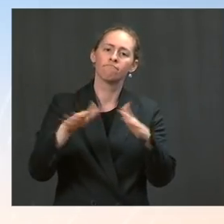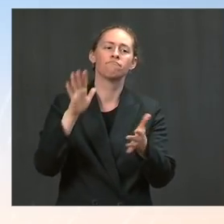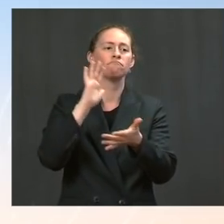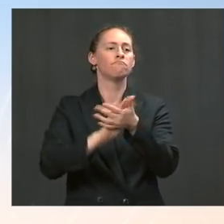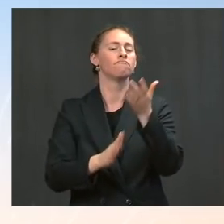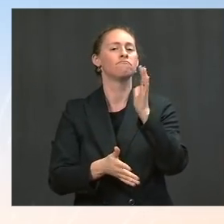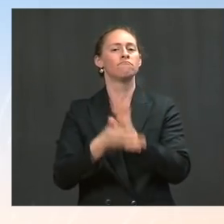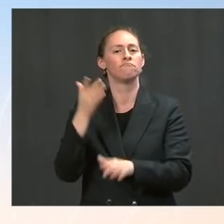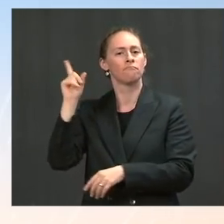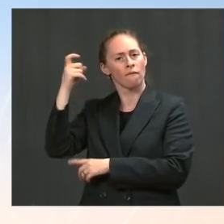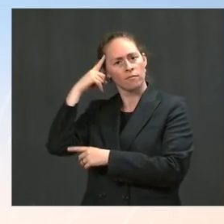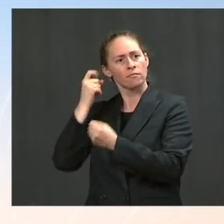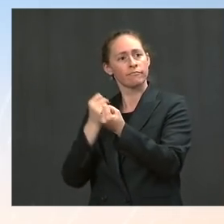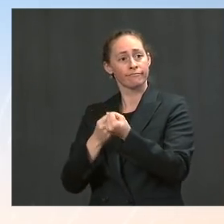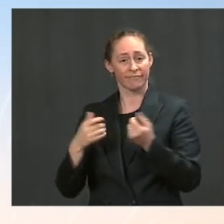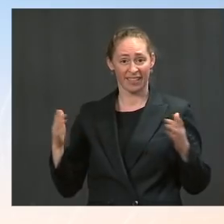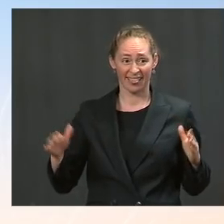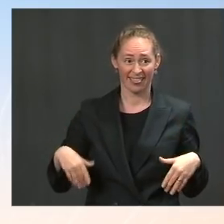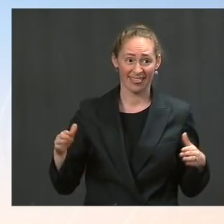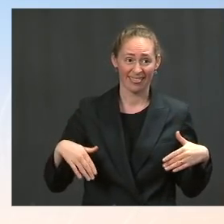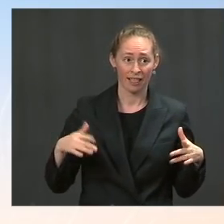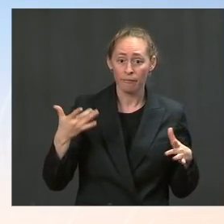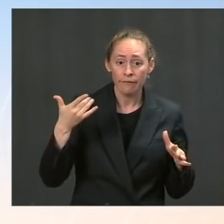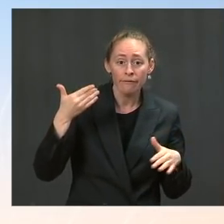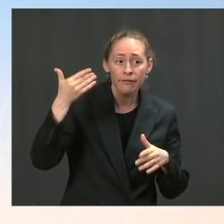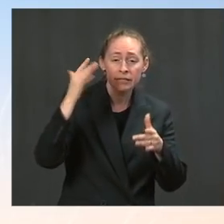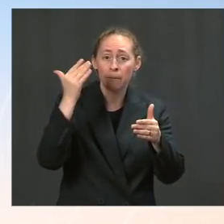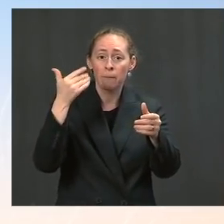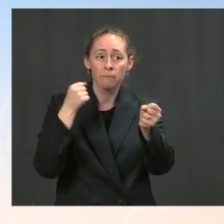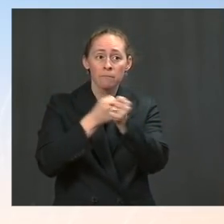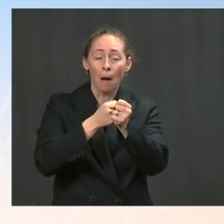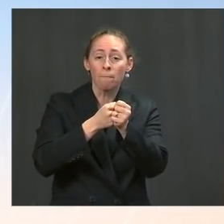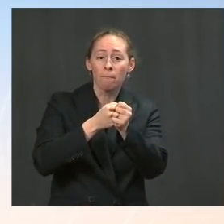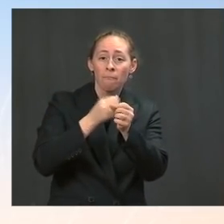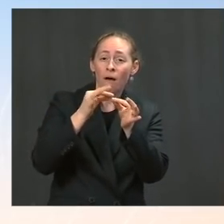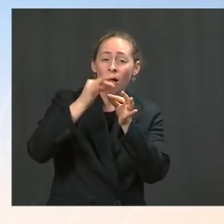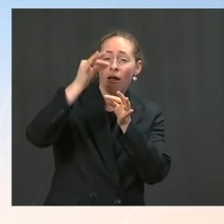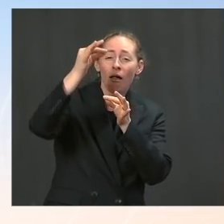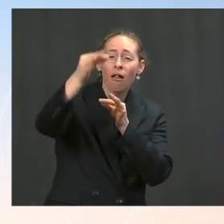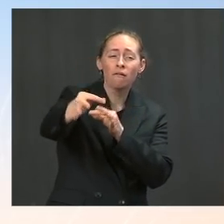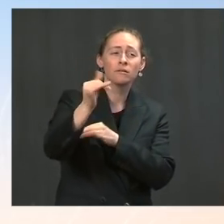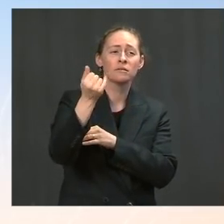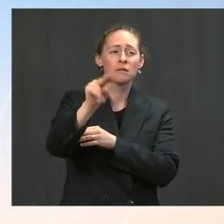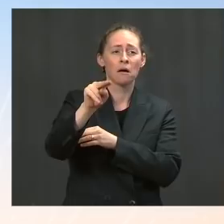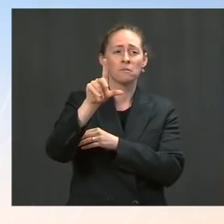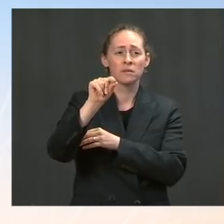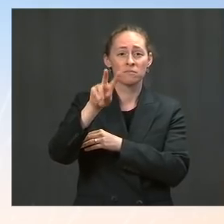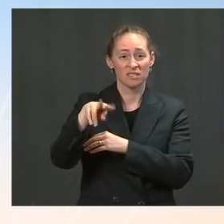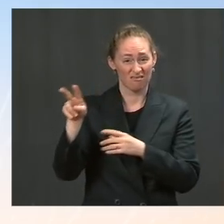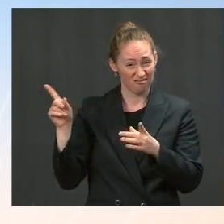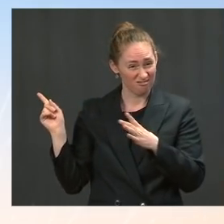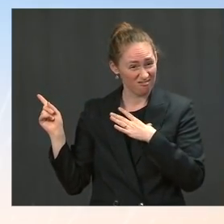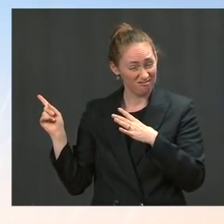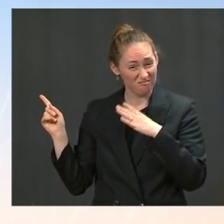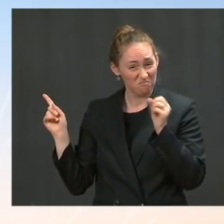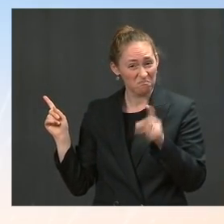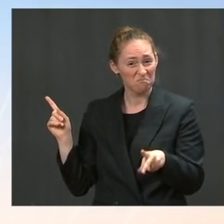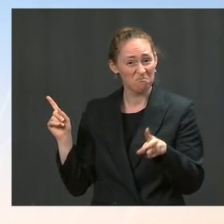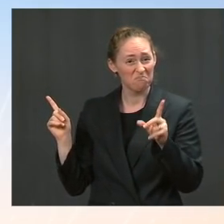until January 2022 or even later. Is the President comfortable with that timeline? Ms. Psaki: The President is comfortable with scientists